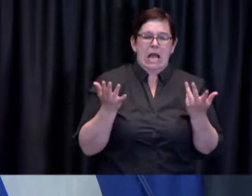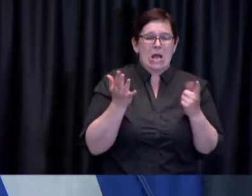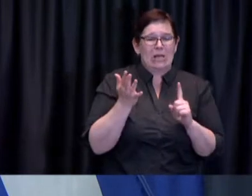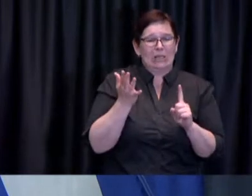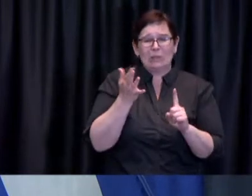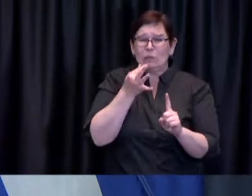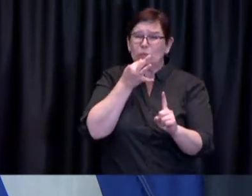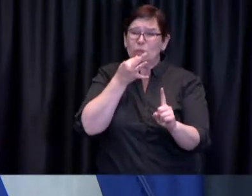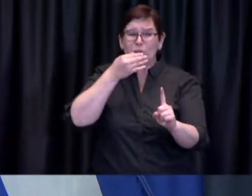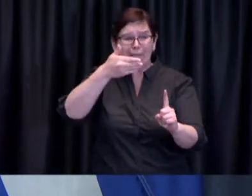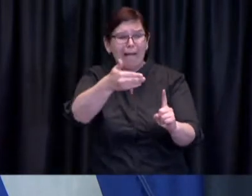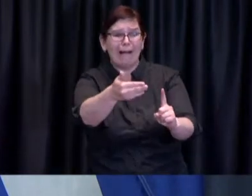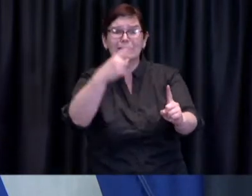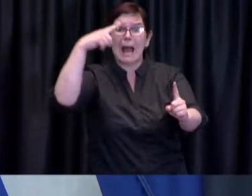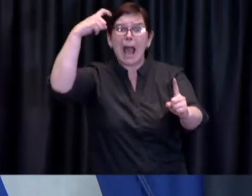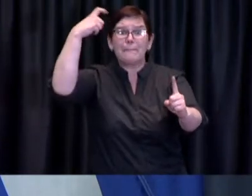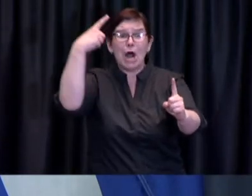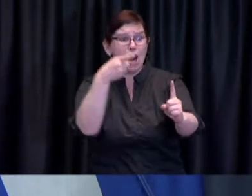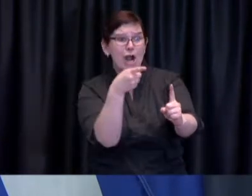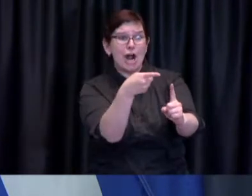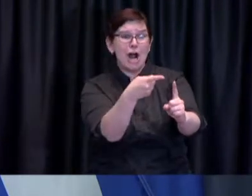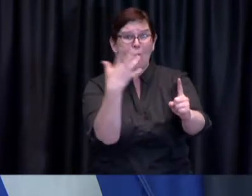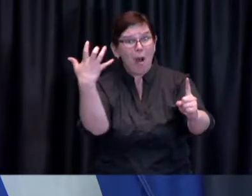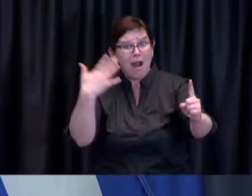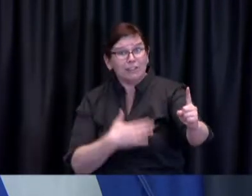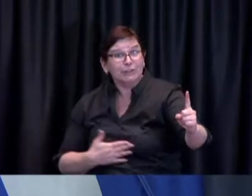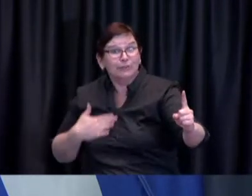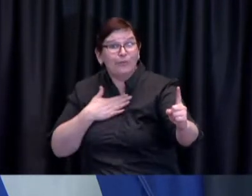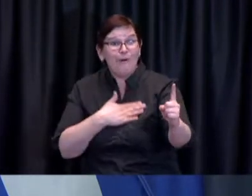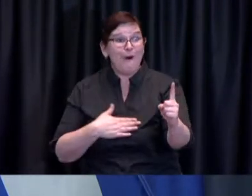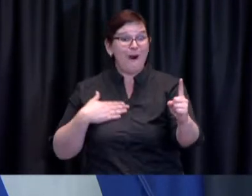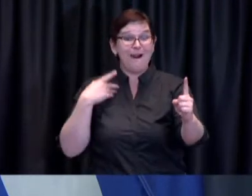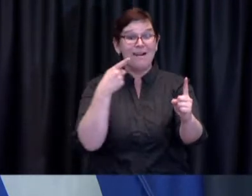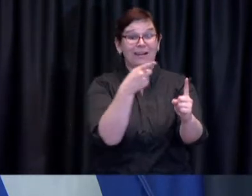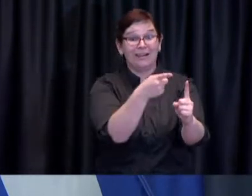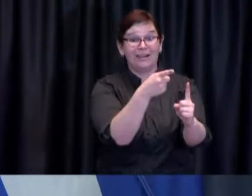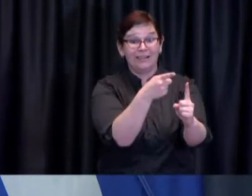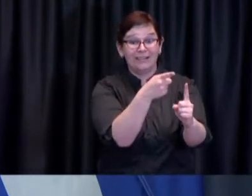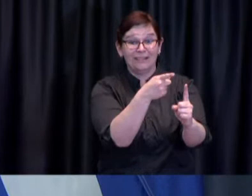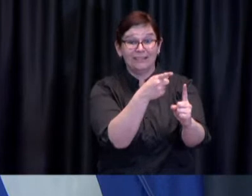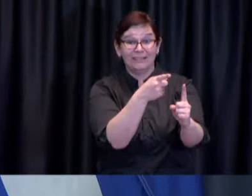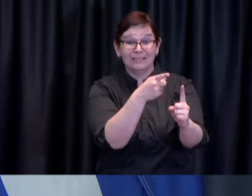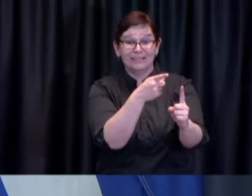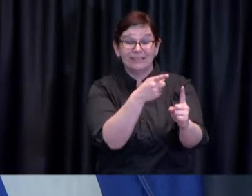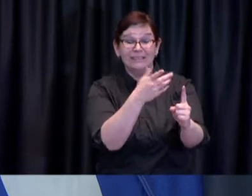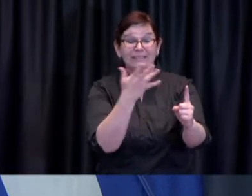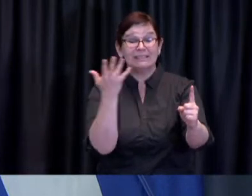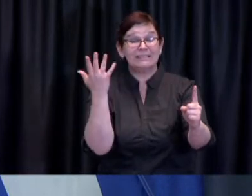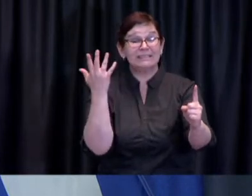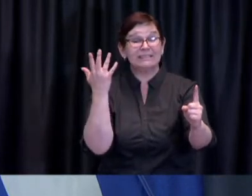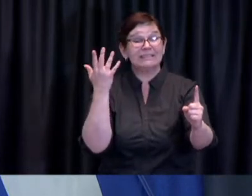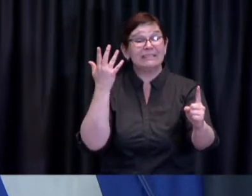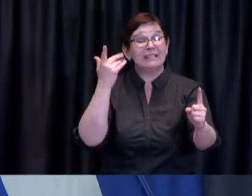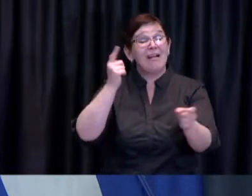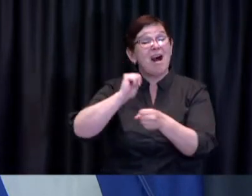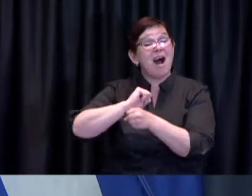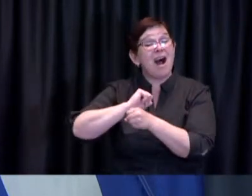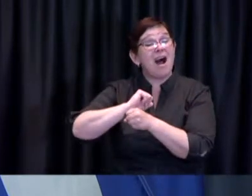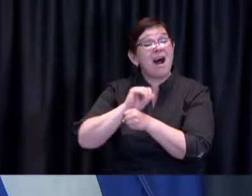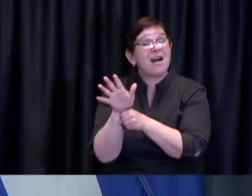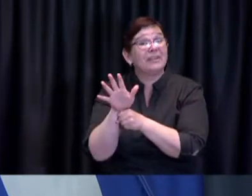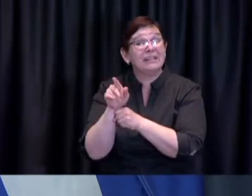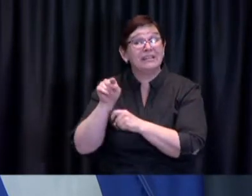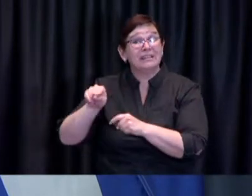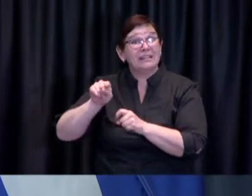and um you know a post coveted restriction kind of life and that really does depend on each and every